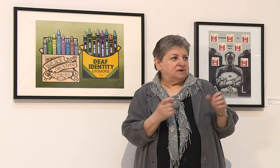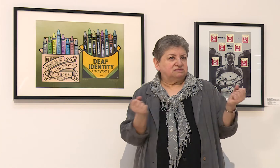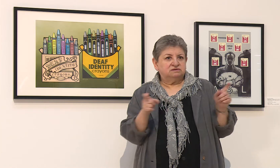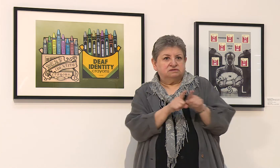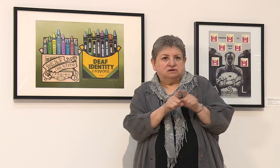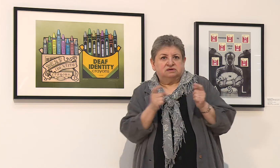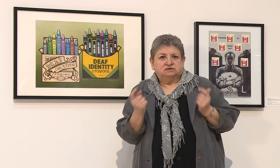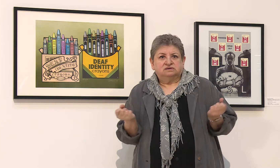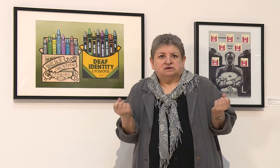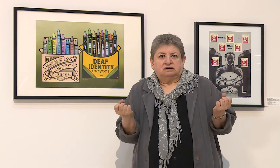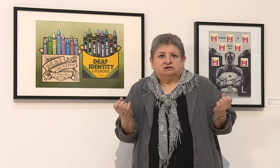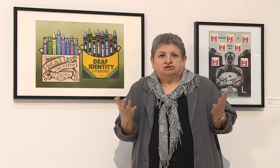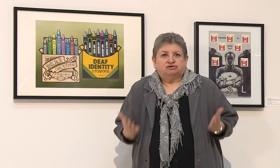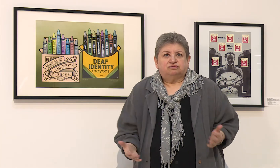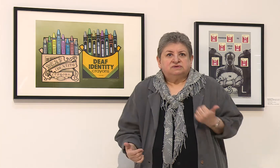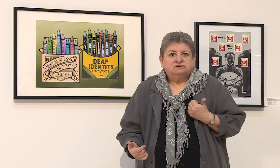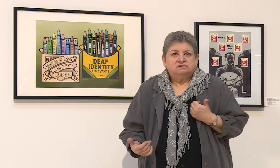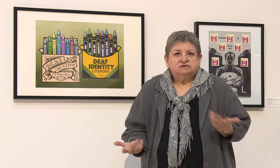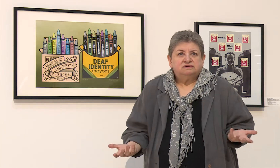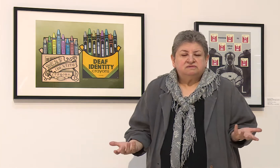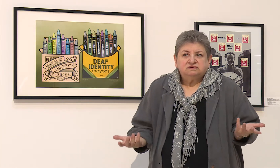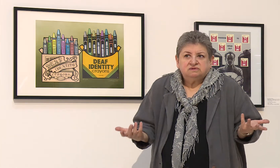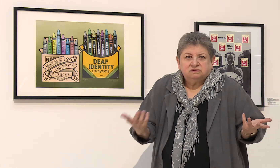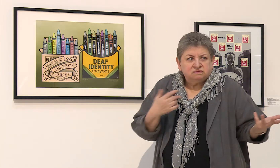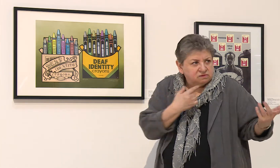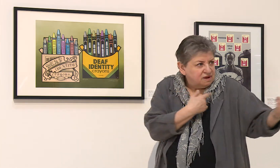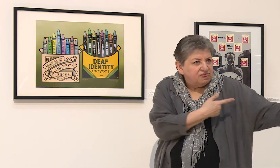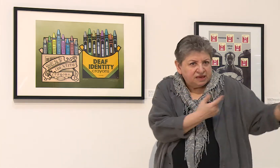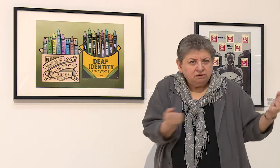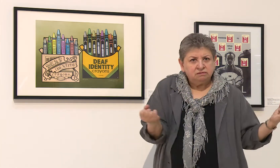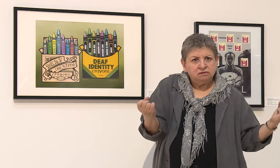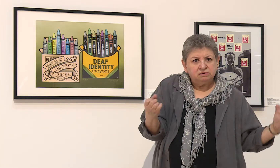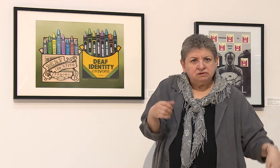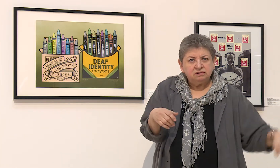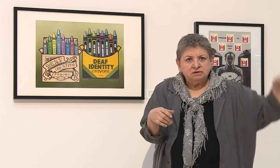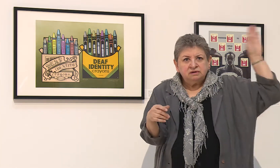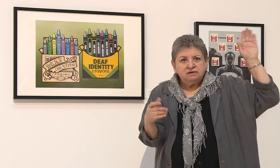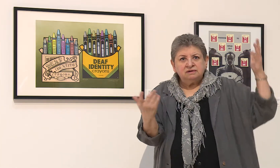I didn't grow up as a signer. I didn't have that opportunity,